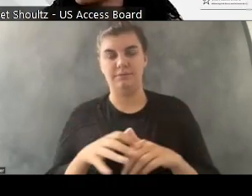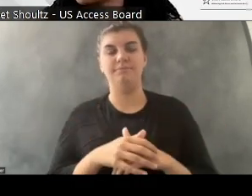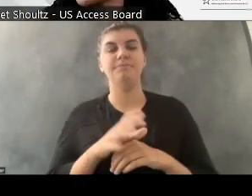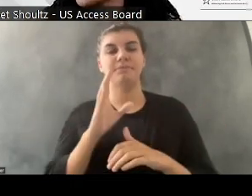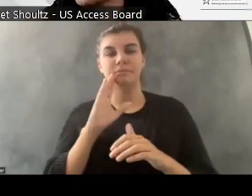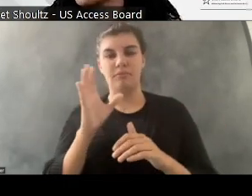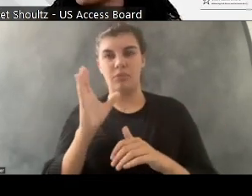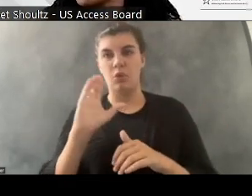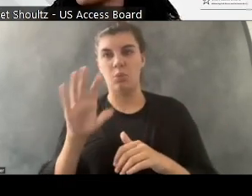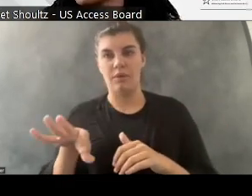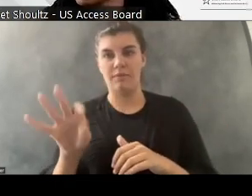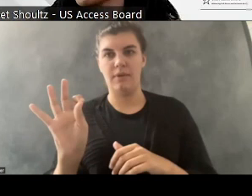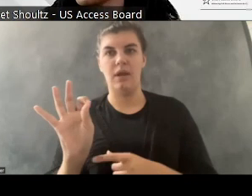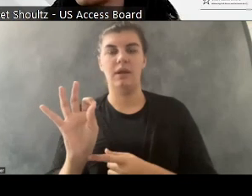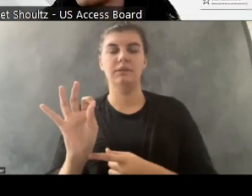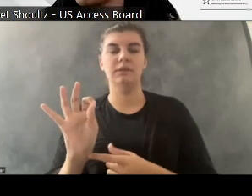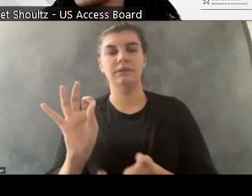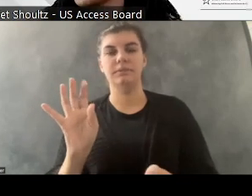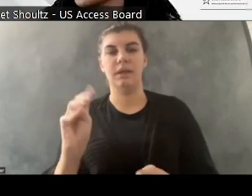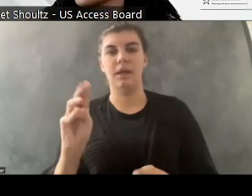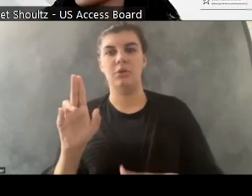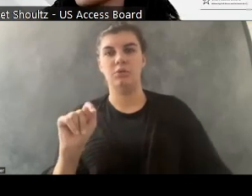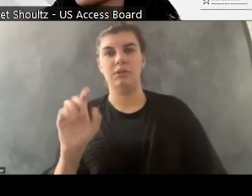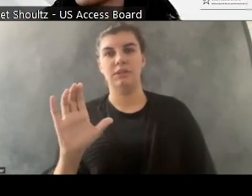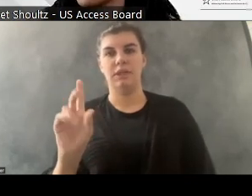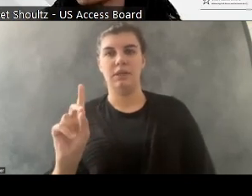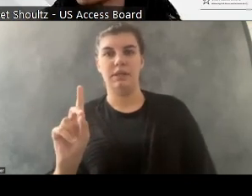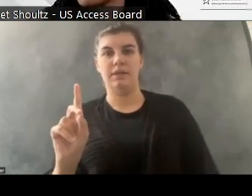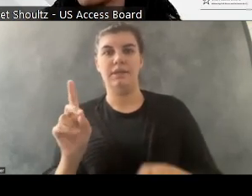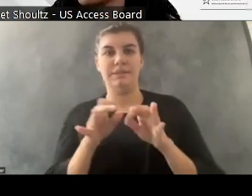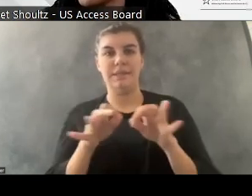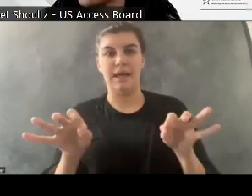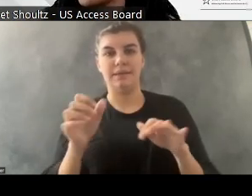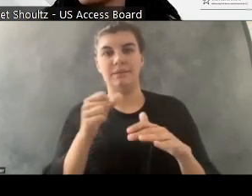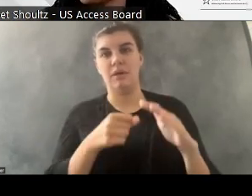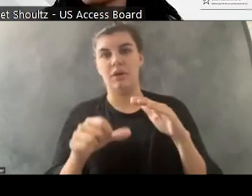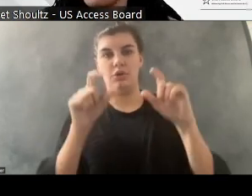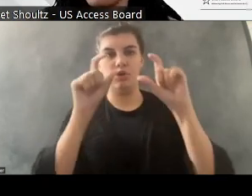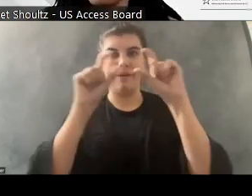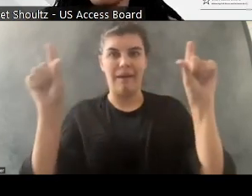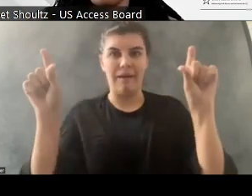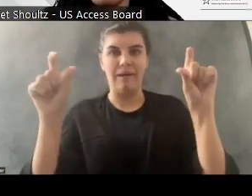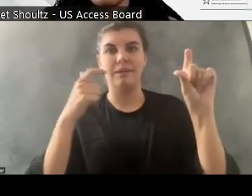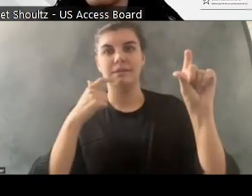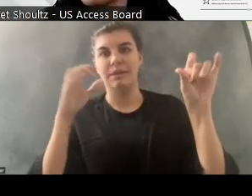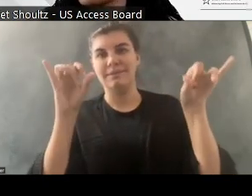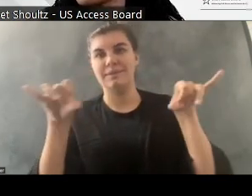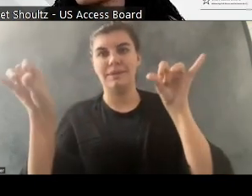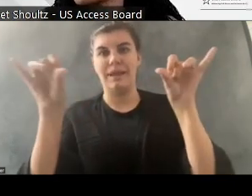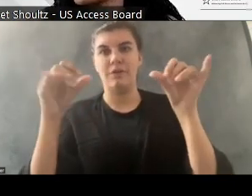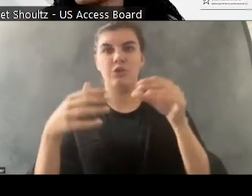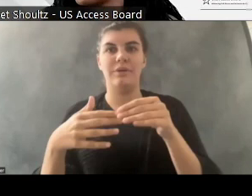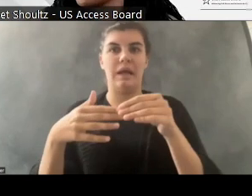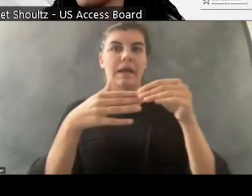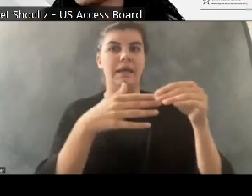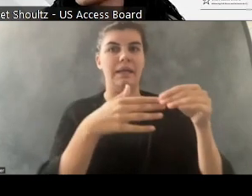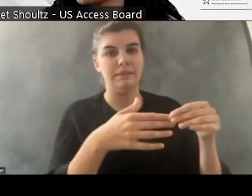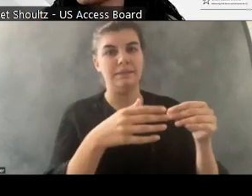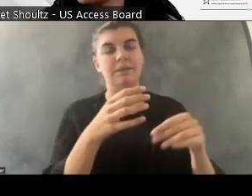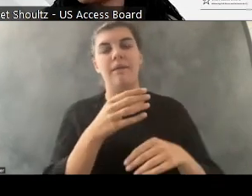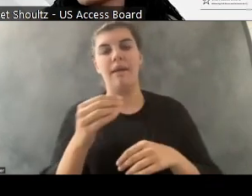So you'll find some of the MUTCD text under headings of standard guidance. An option you'll